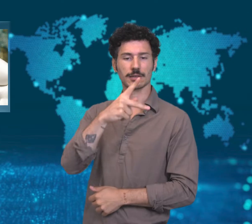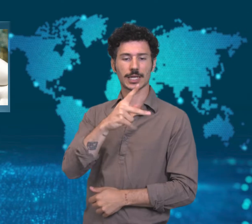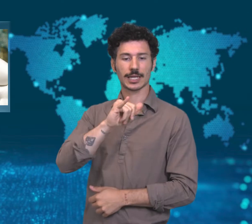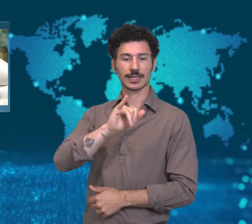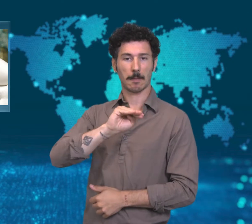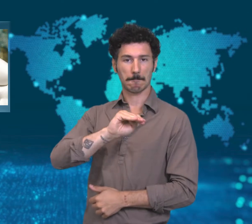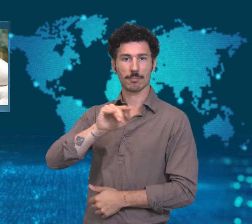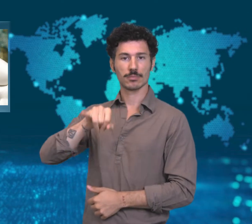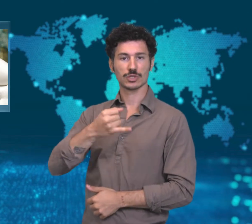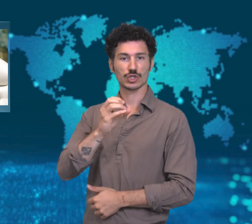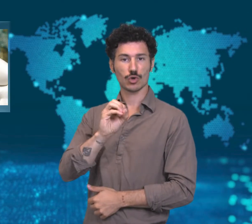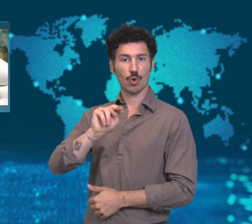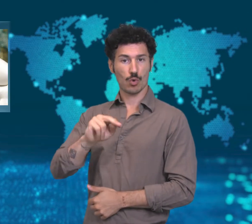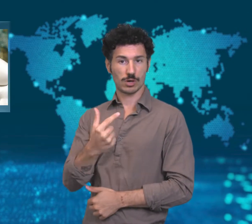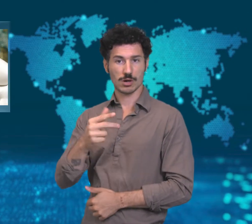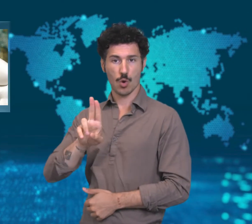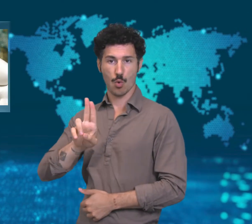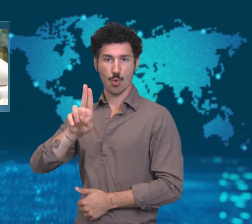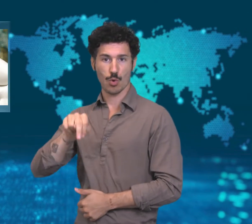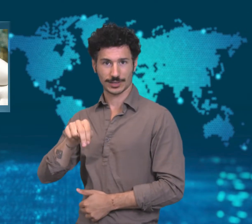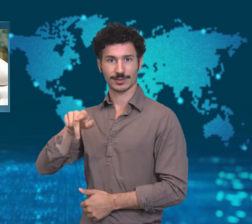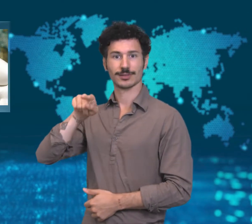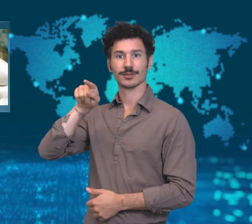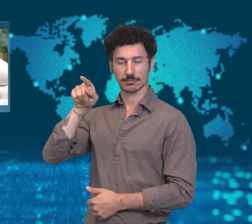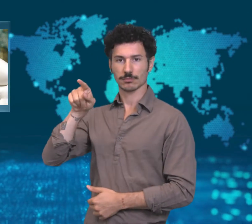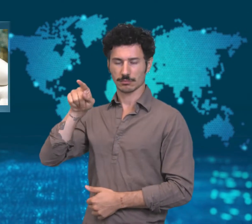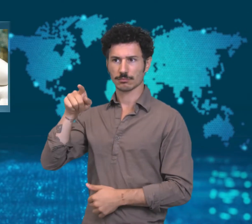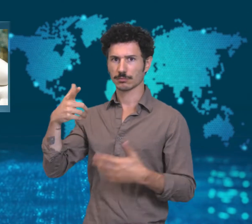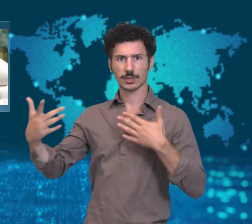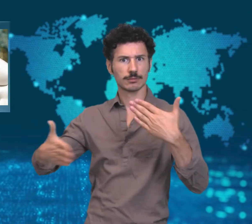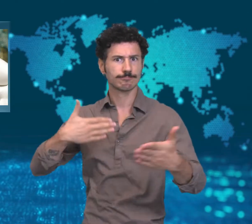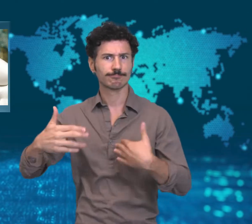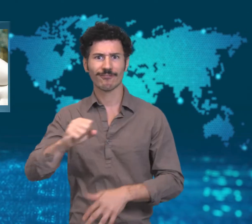Kim Jong Un, the country’s leader,